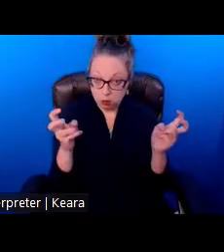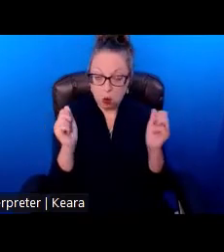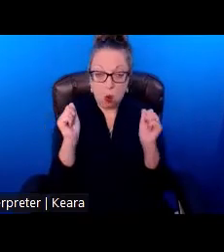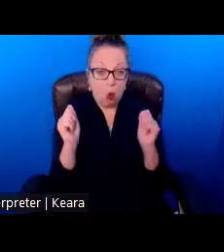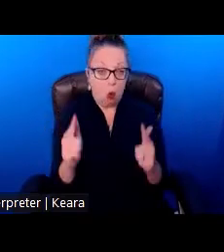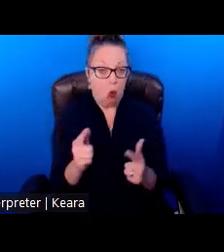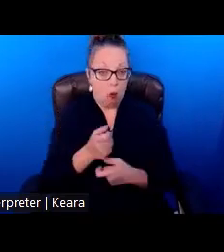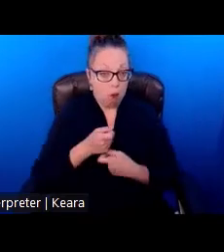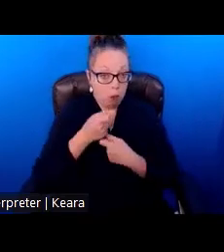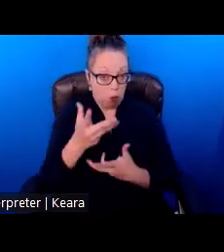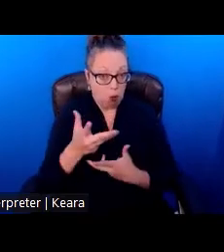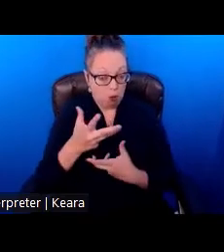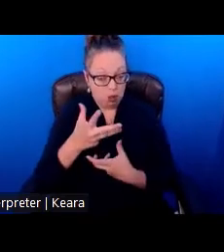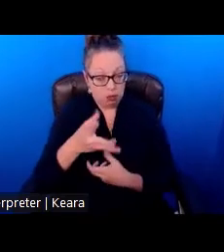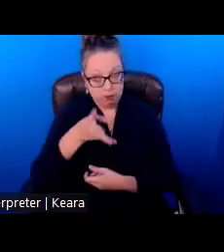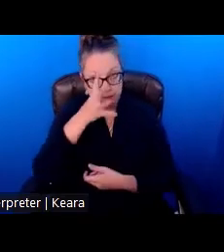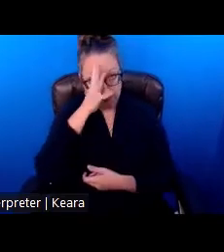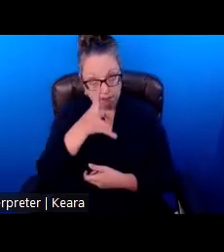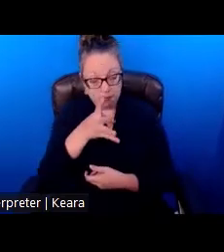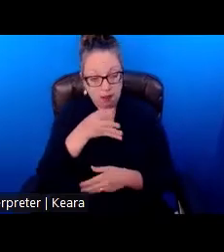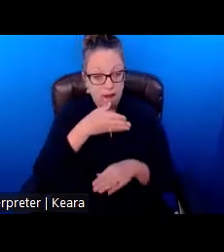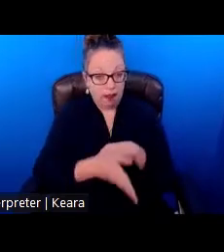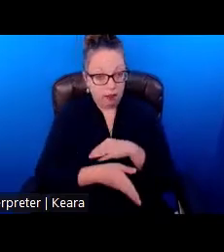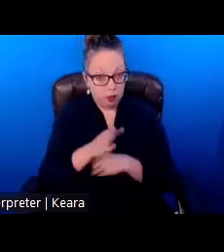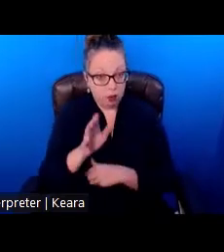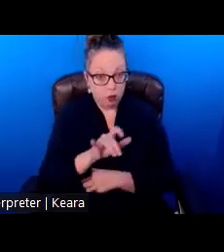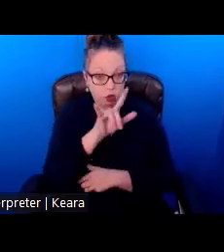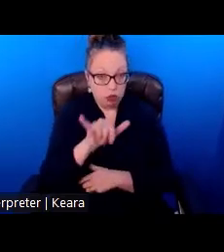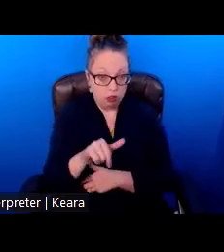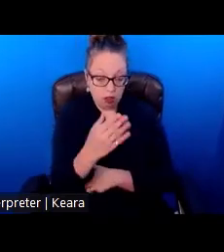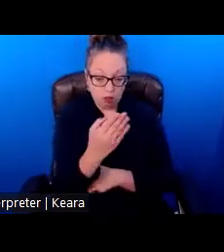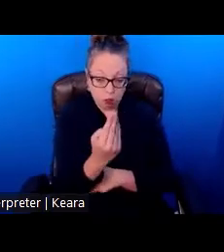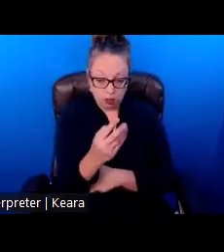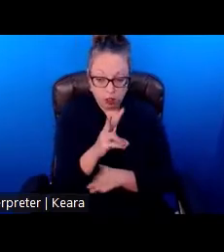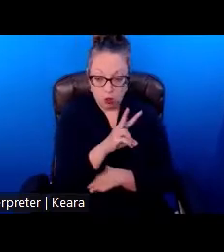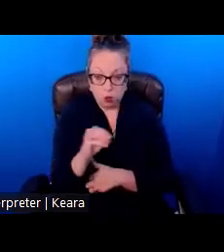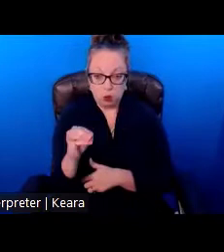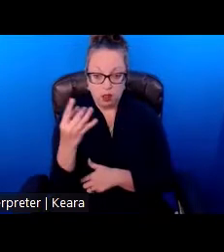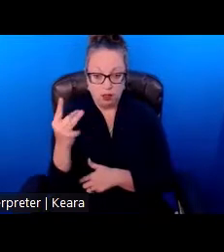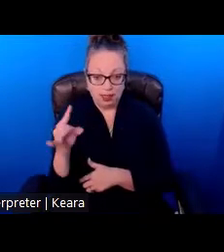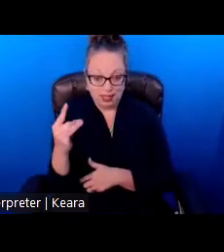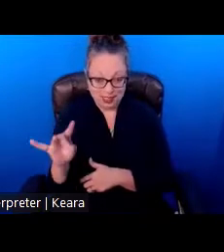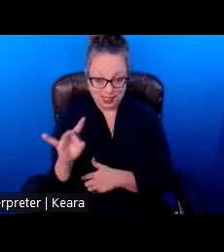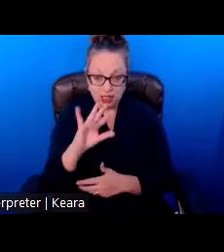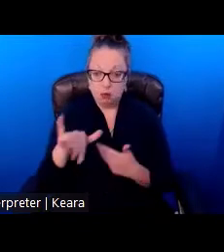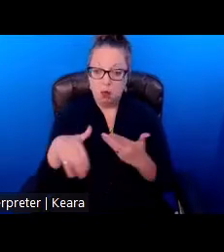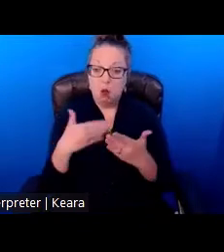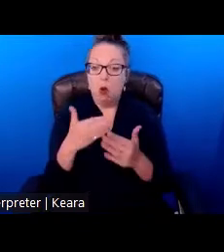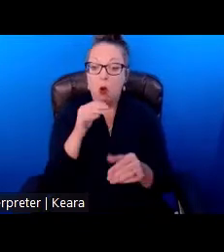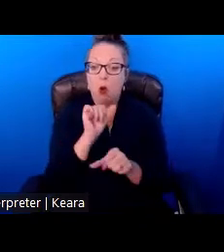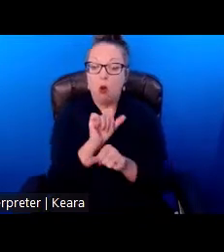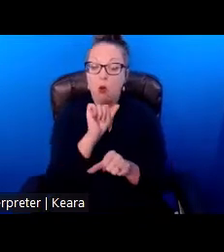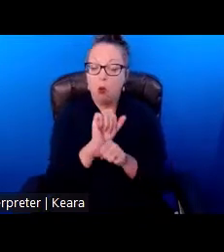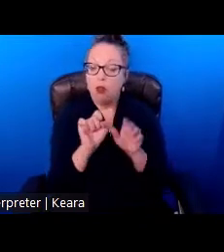created after July 14, 2018. All work samples must be submitted in English.